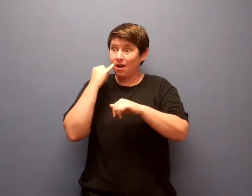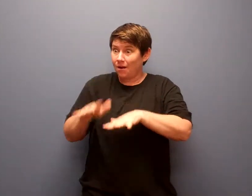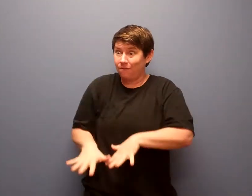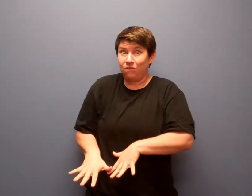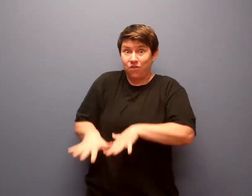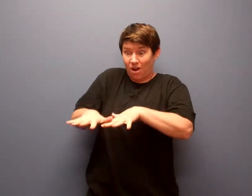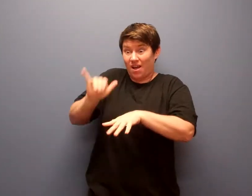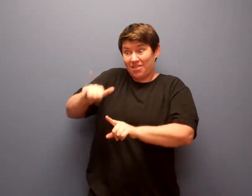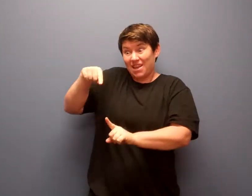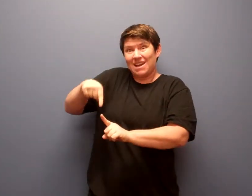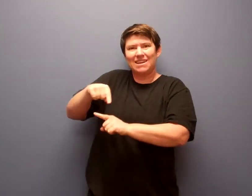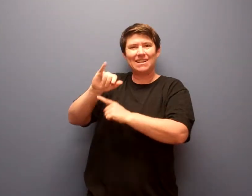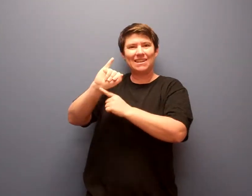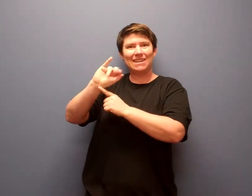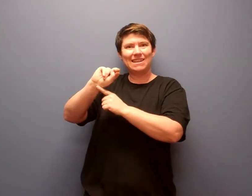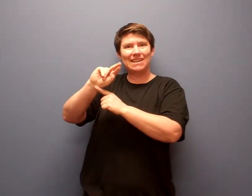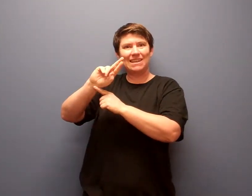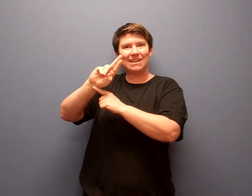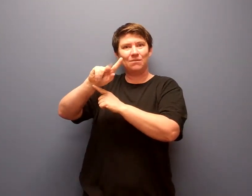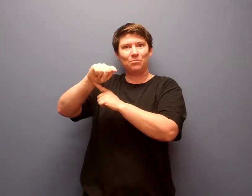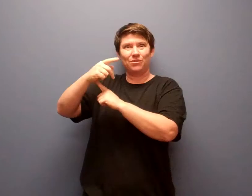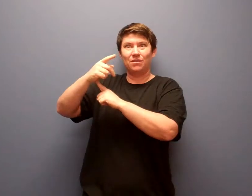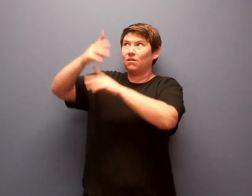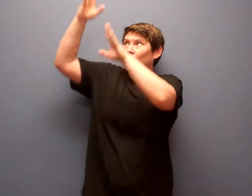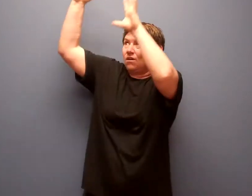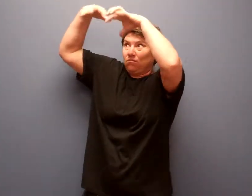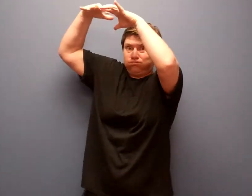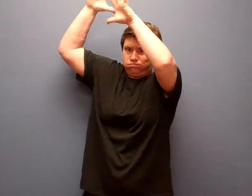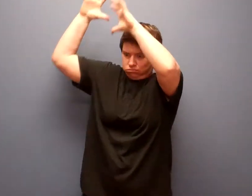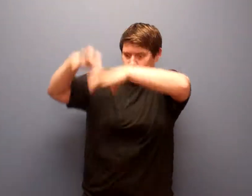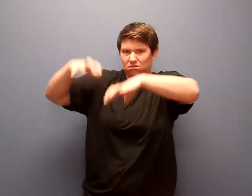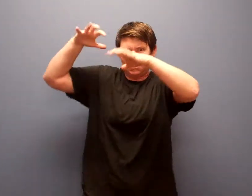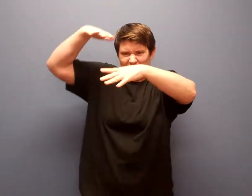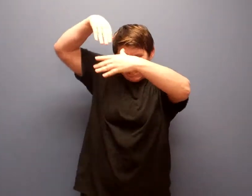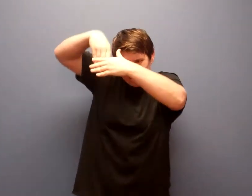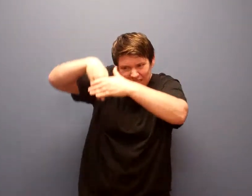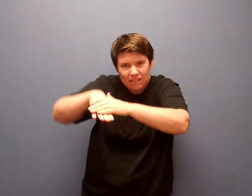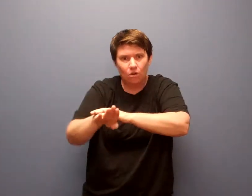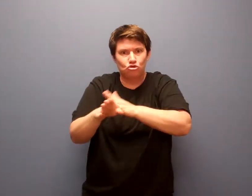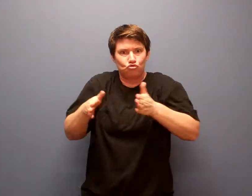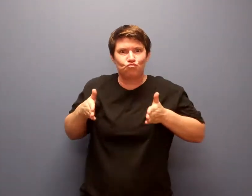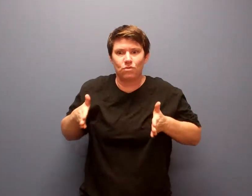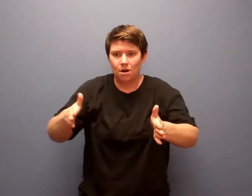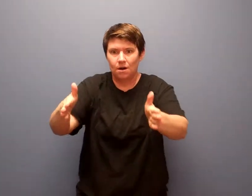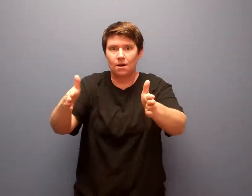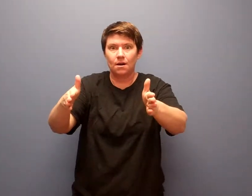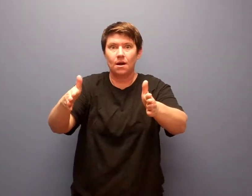The rain causing the streets to flood is input